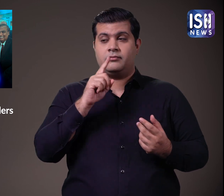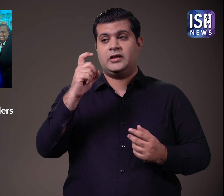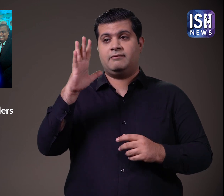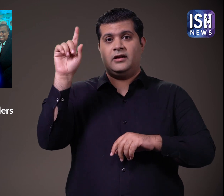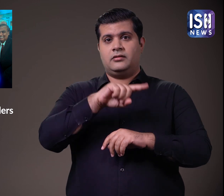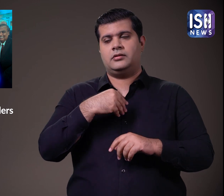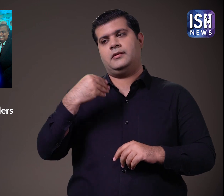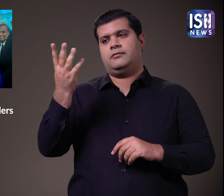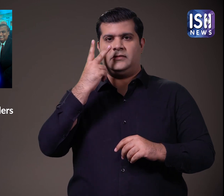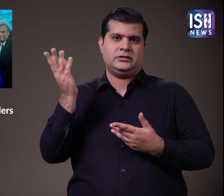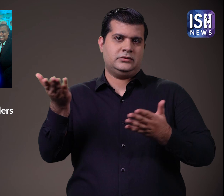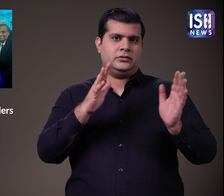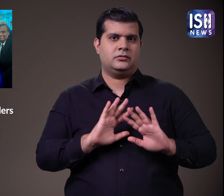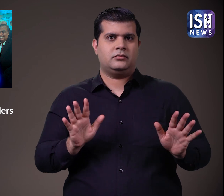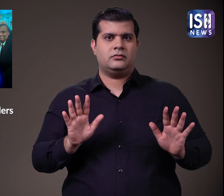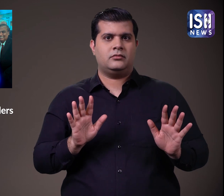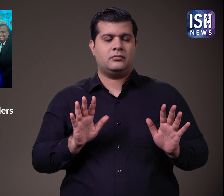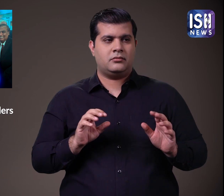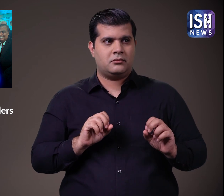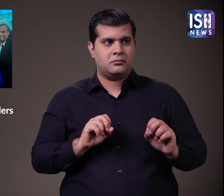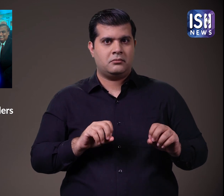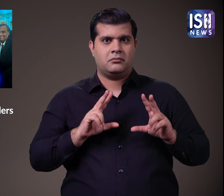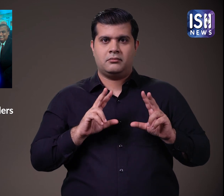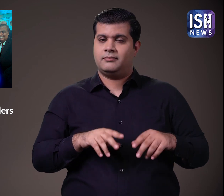At the moment, 75 days have been given to TikTok. Surprising!